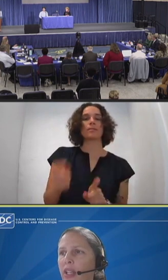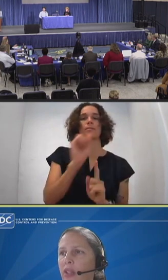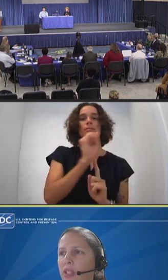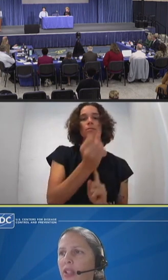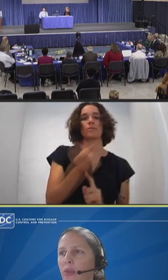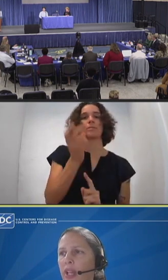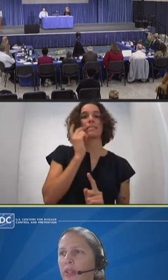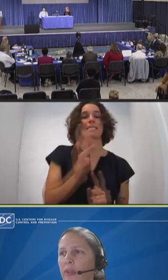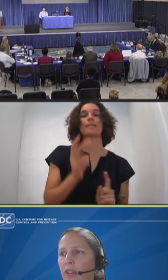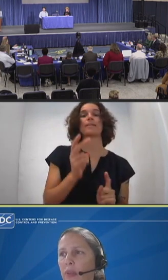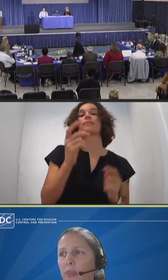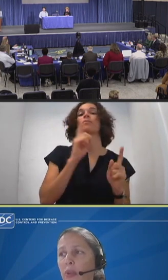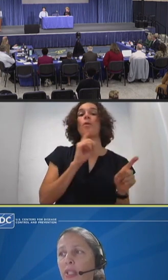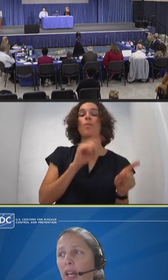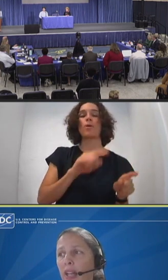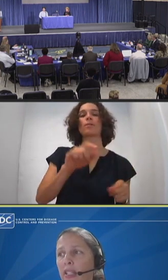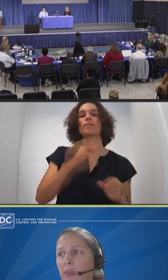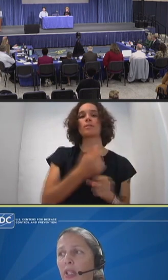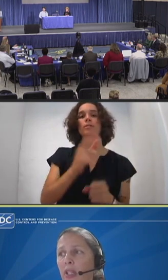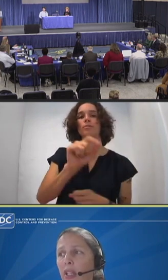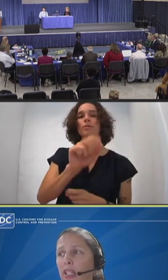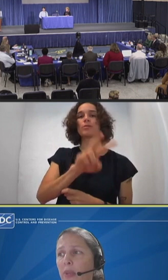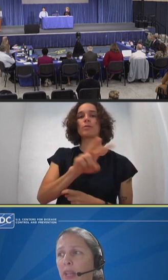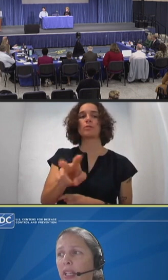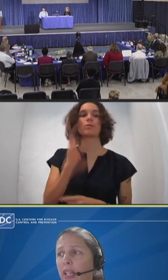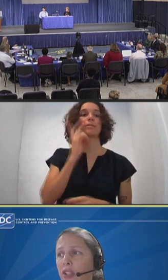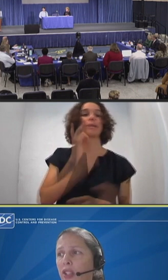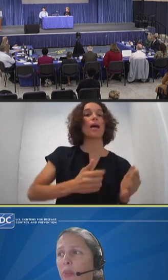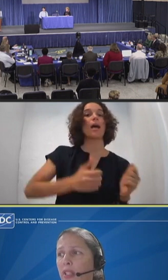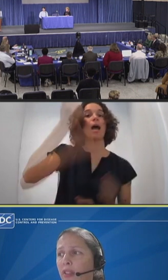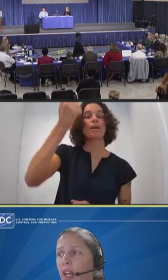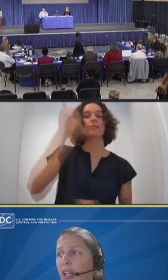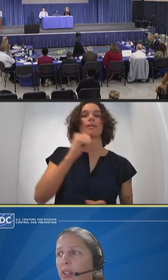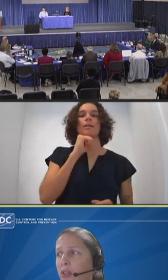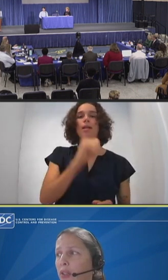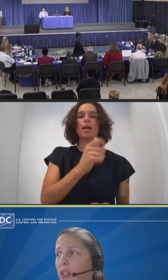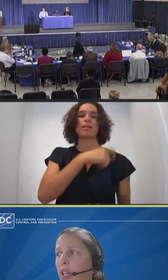you see the rate of hep B was highest among non-Hispanic, Asian, and Pacific Islanders,